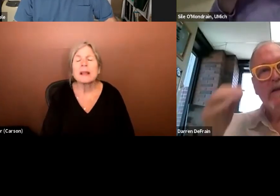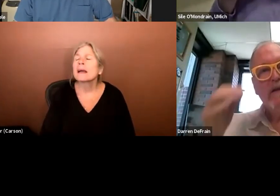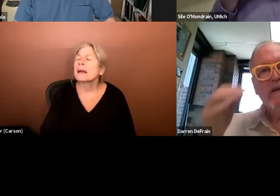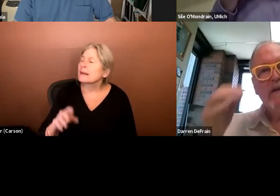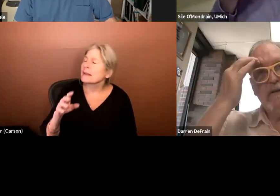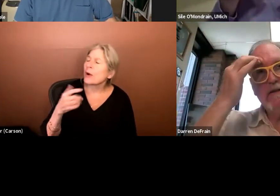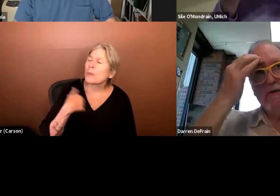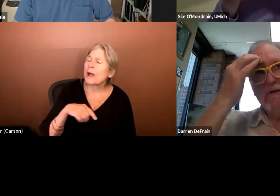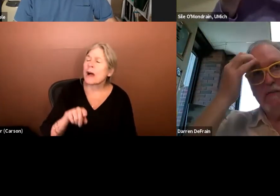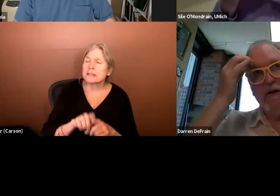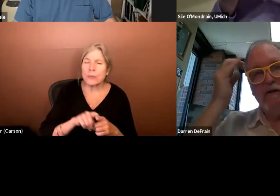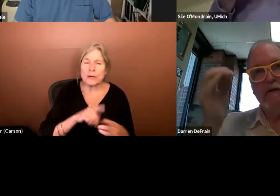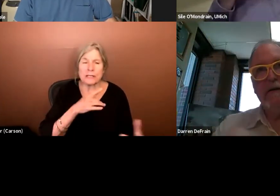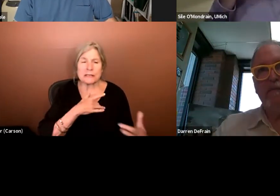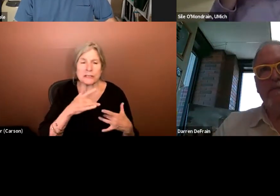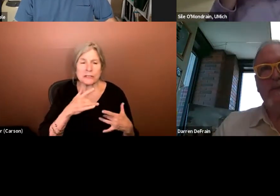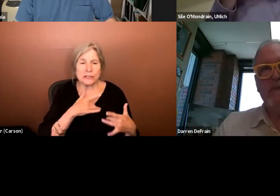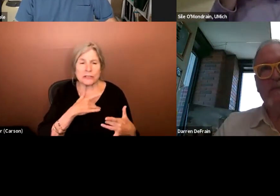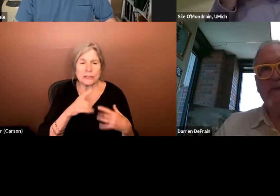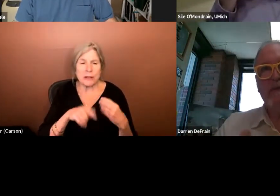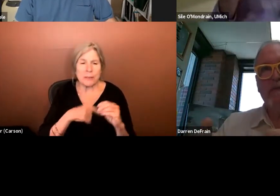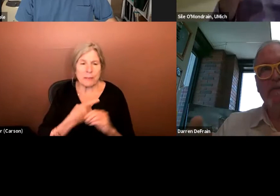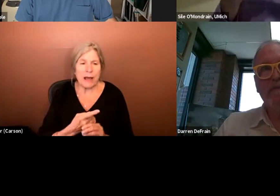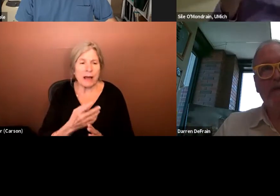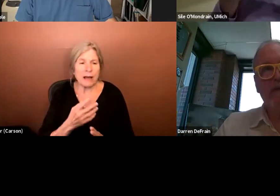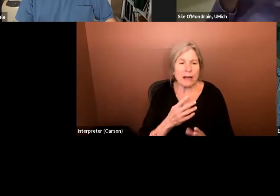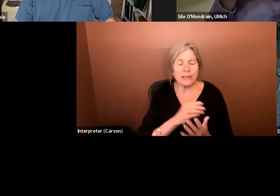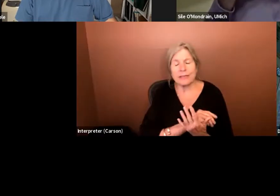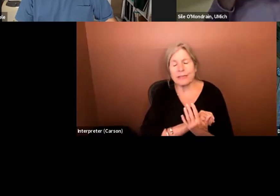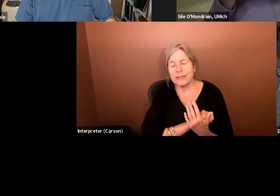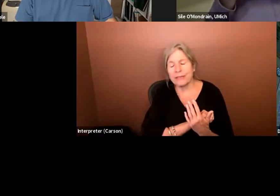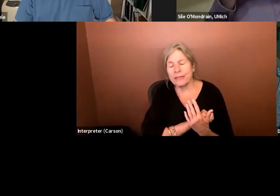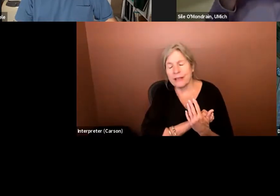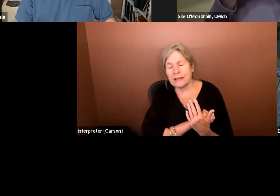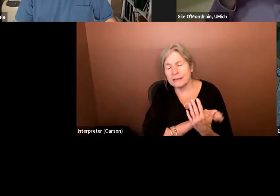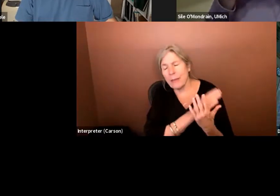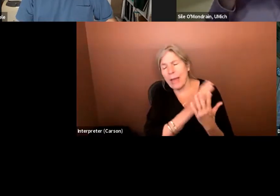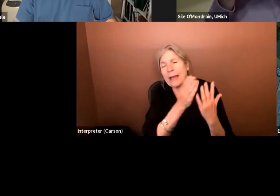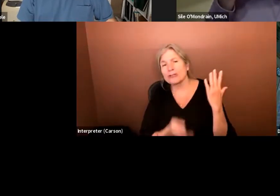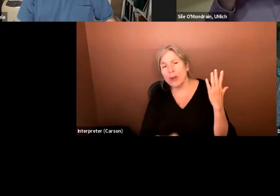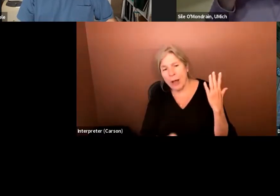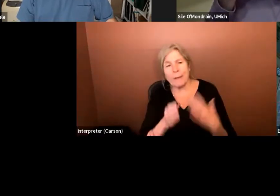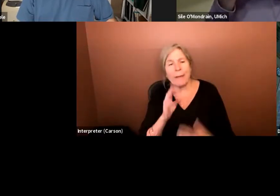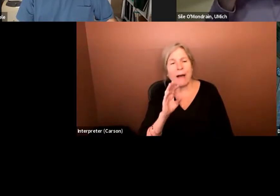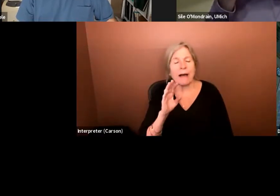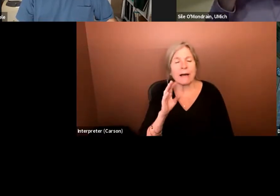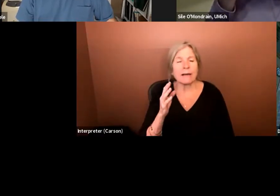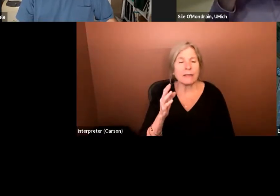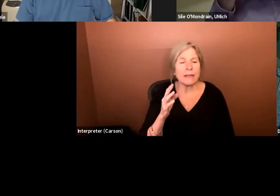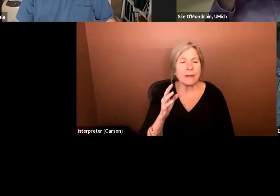were concerned about the spectrum that people's vision lie